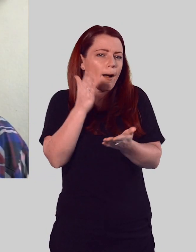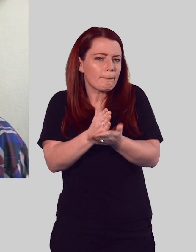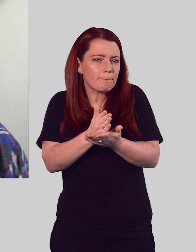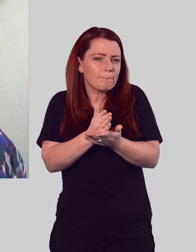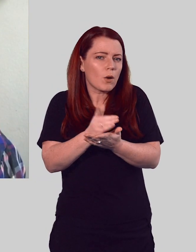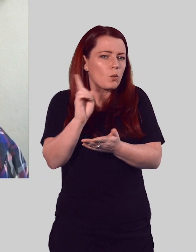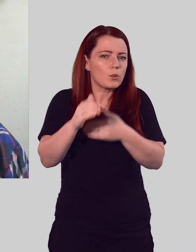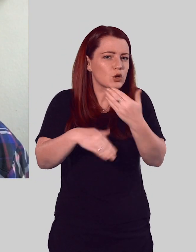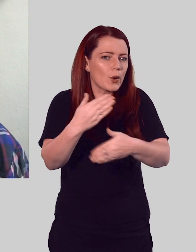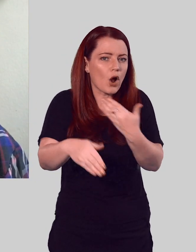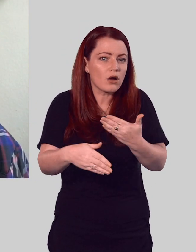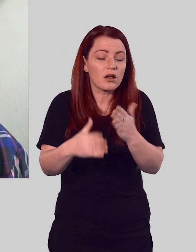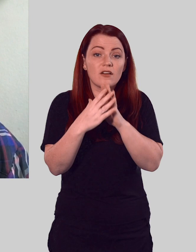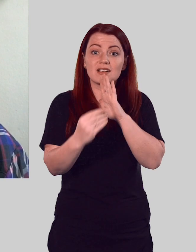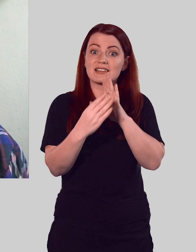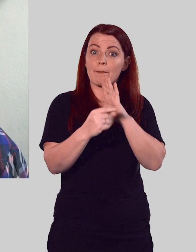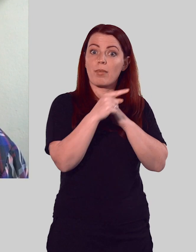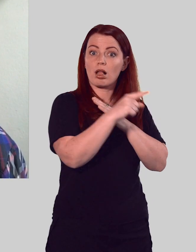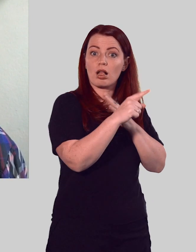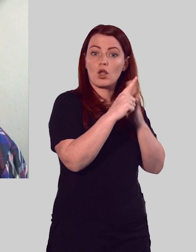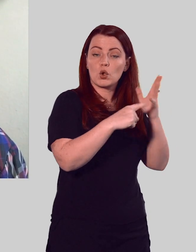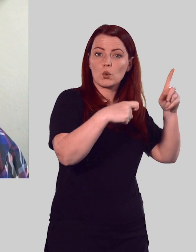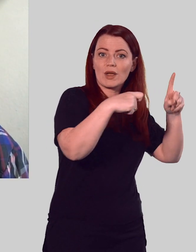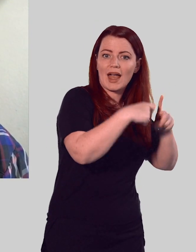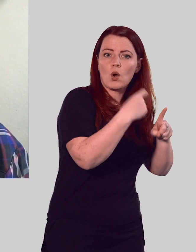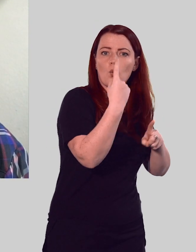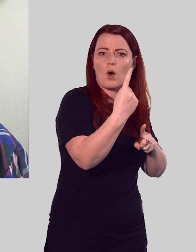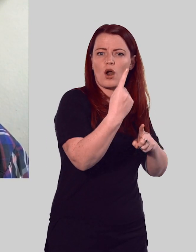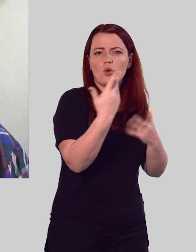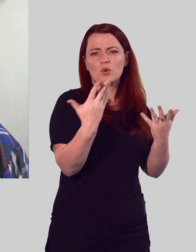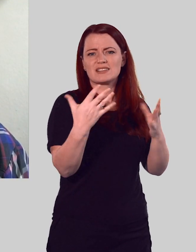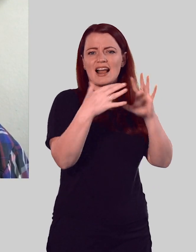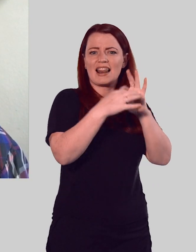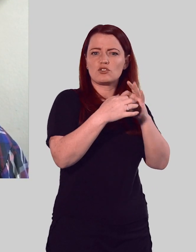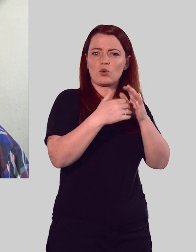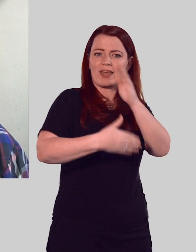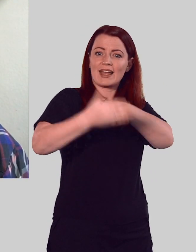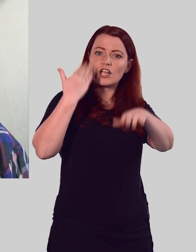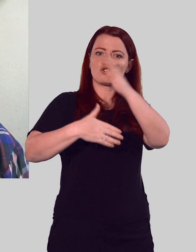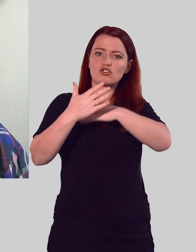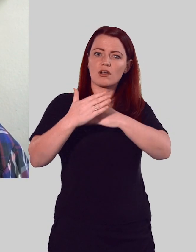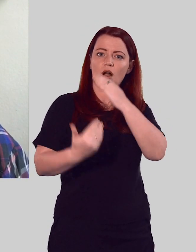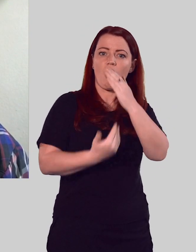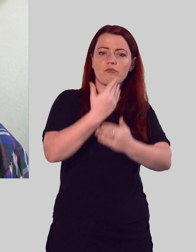of the UK seminars was on the surface about the history of Northern Soul music but hidden inside a recording that